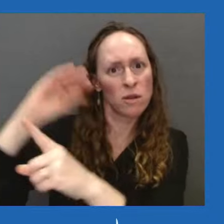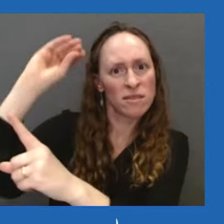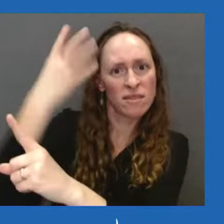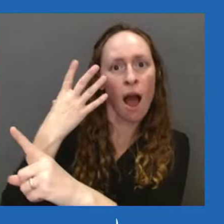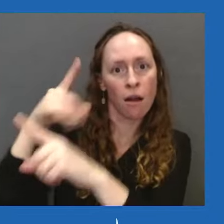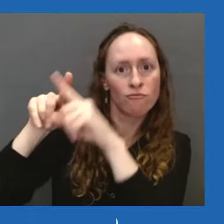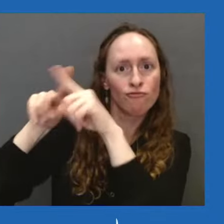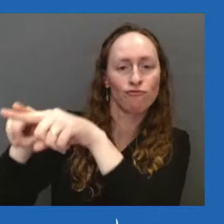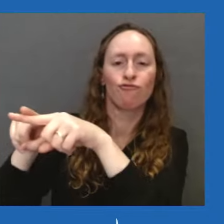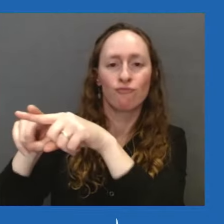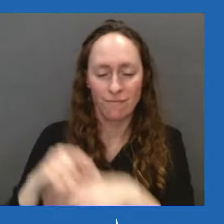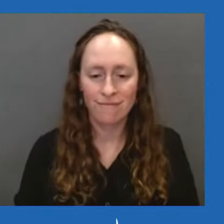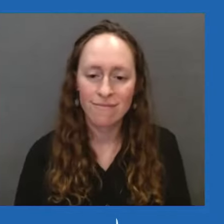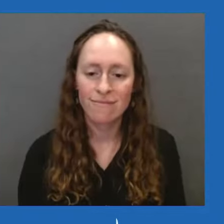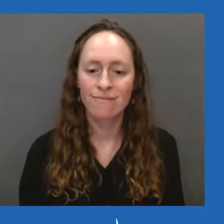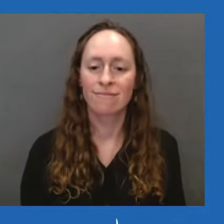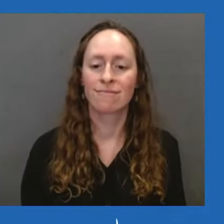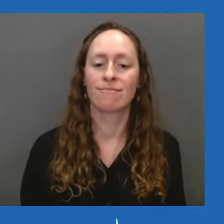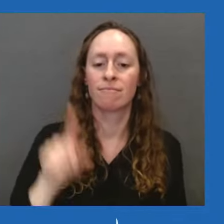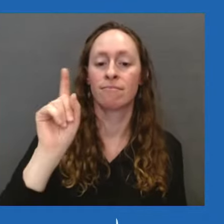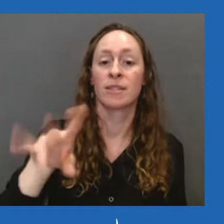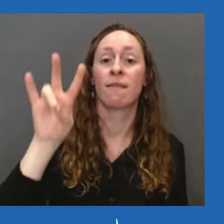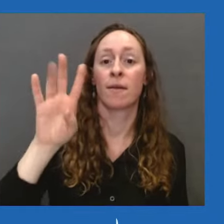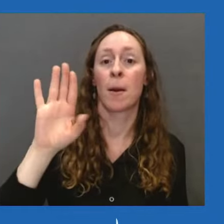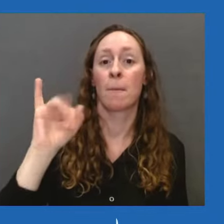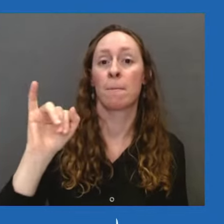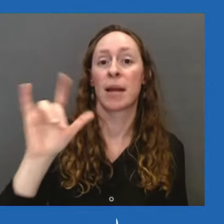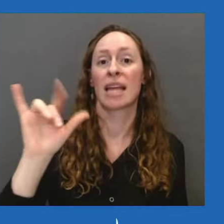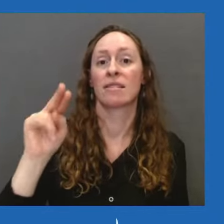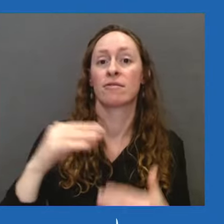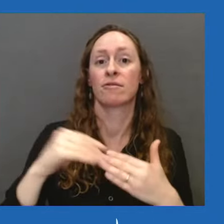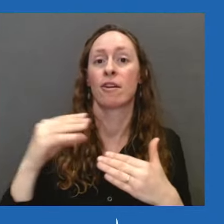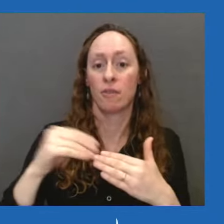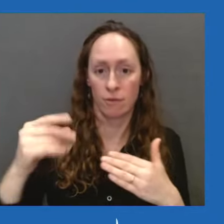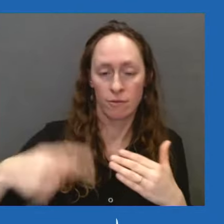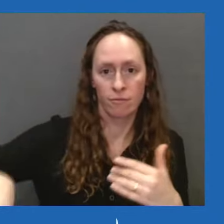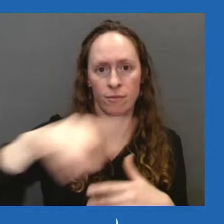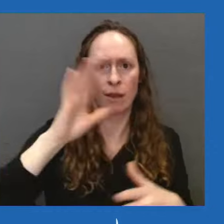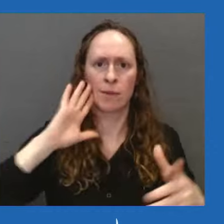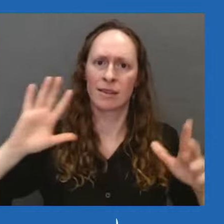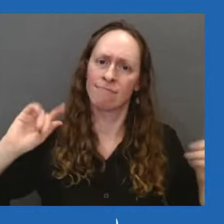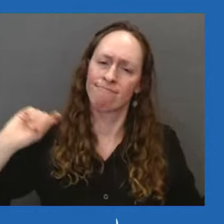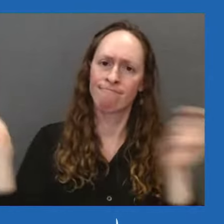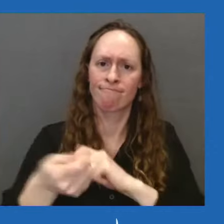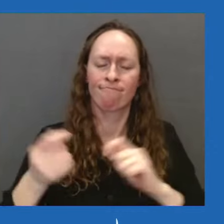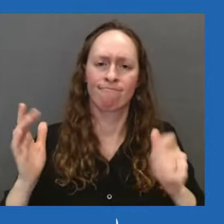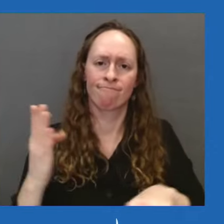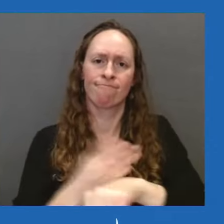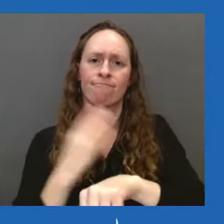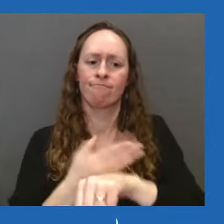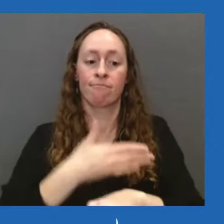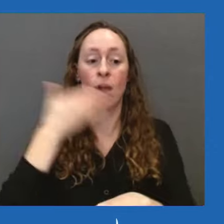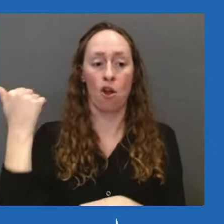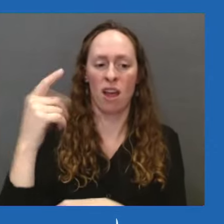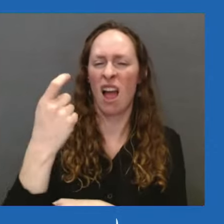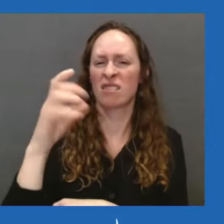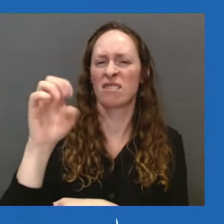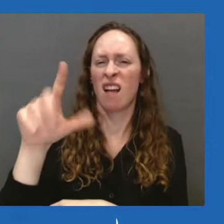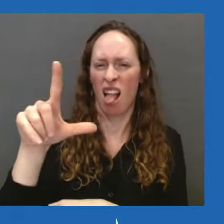to improve the state's electric grid. And, folks, none of that sounds like a "massive failure" to me. How about you?